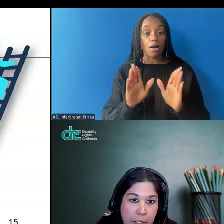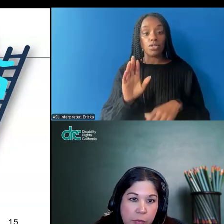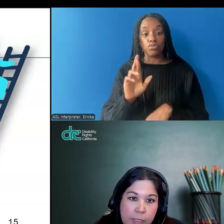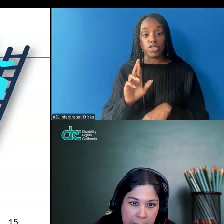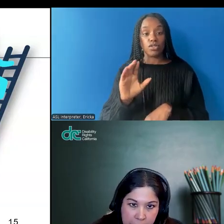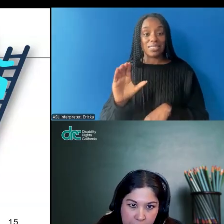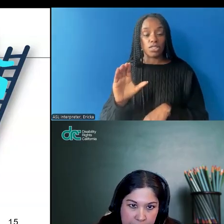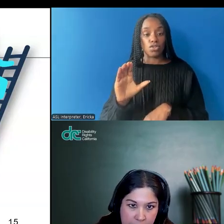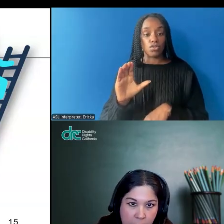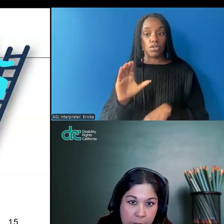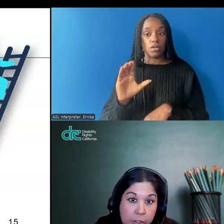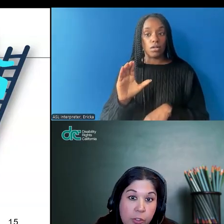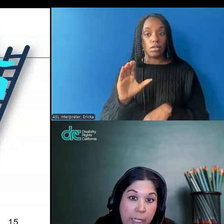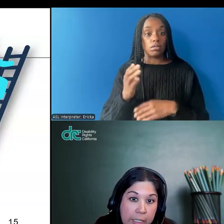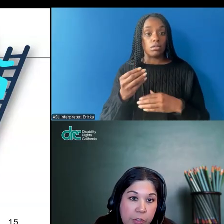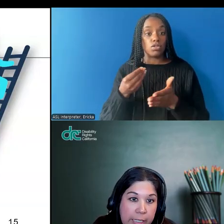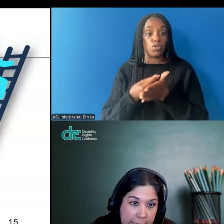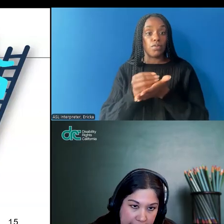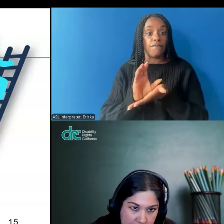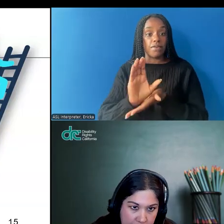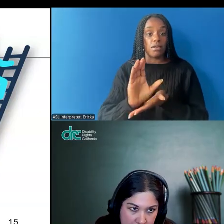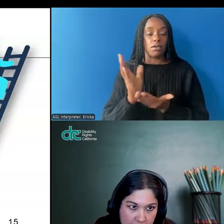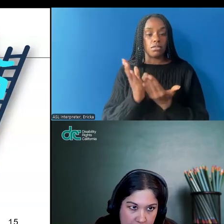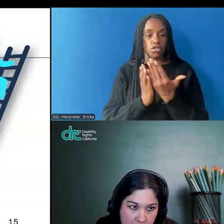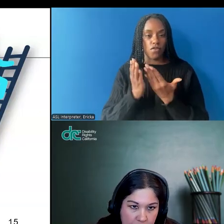to fund a service while you're trying to get that generic resource.